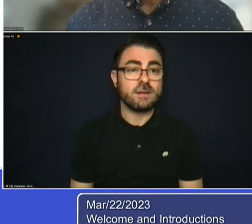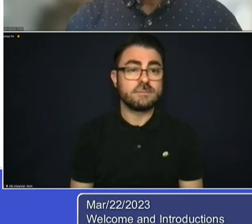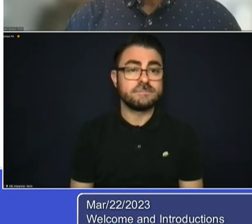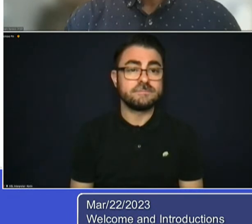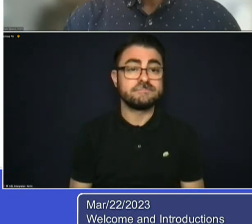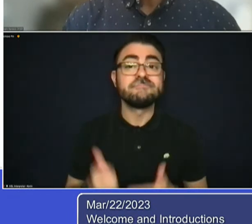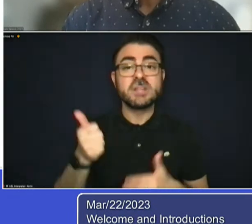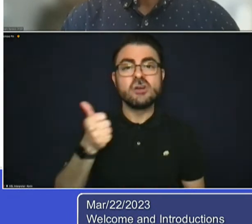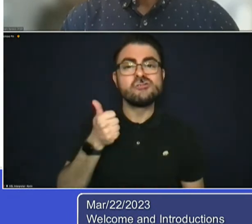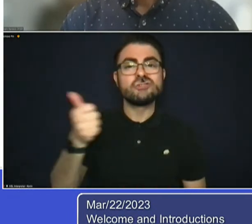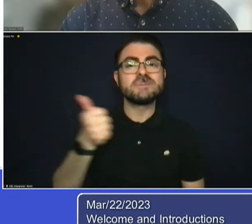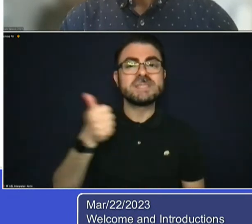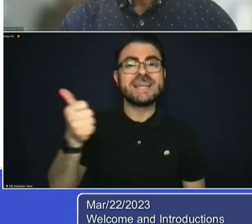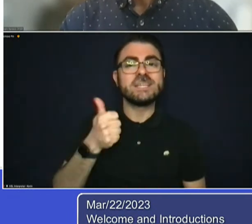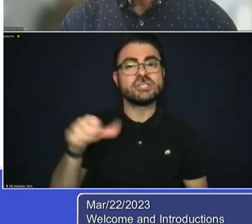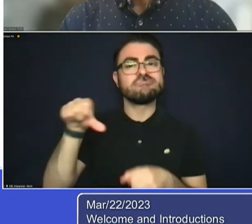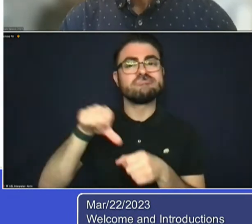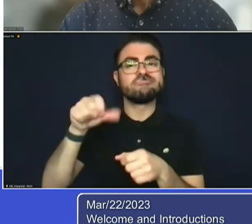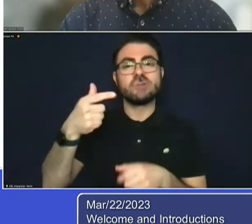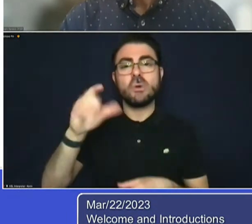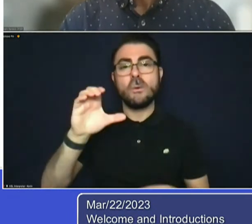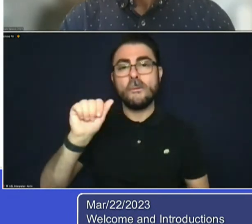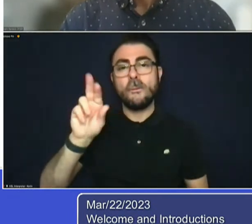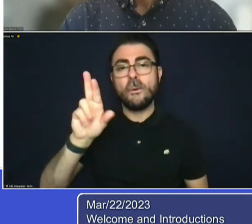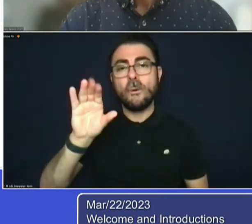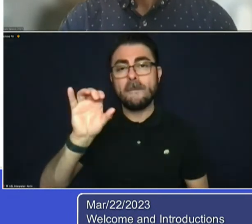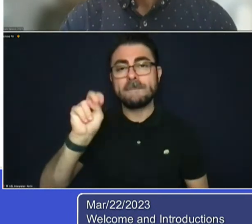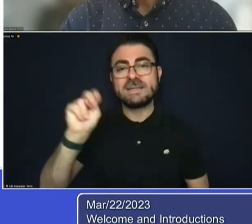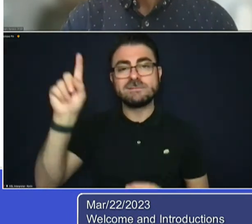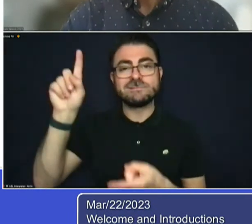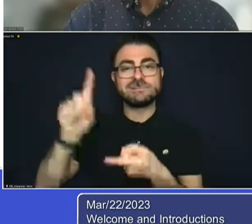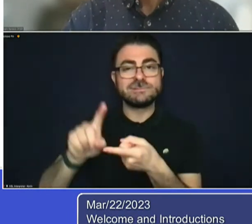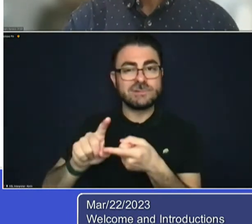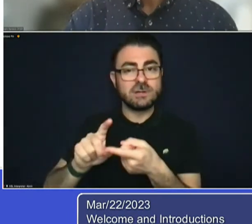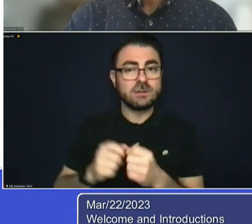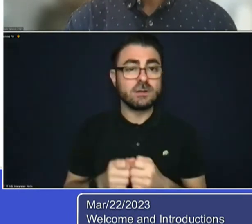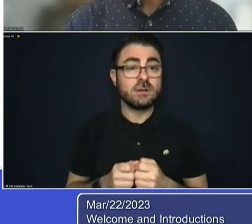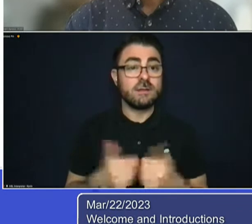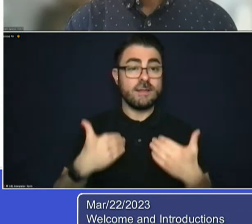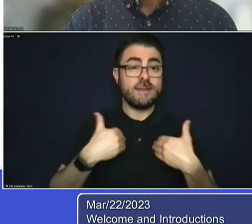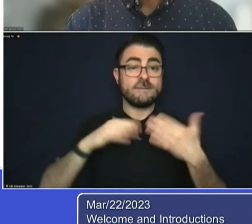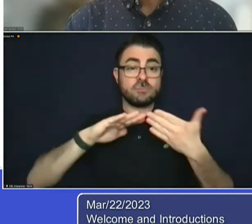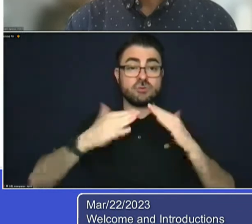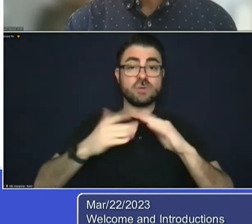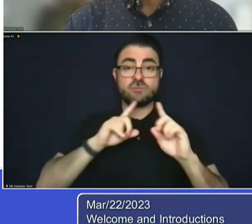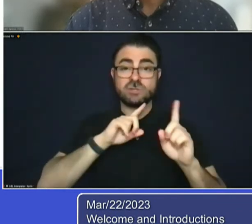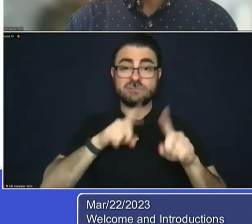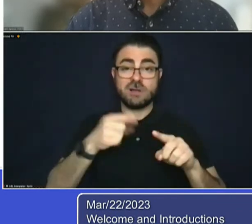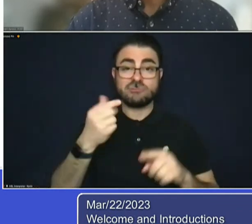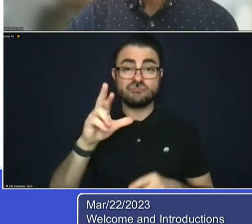BASIS. NEXT CATEGORY IS TRANSPORTATION